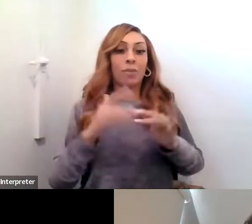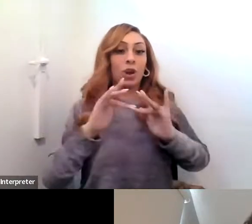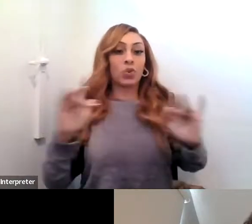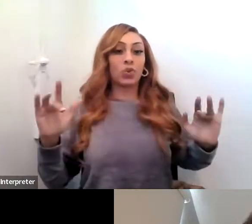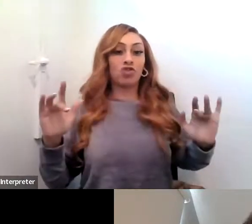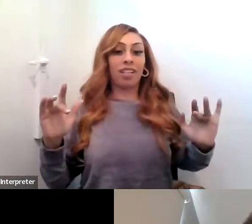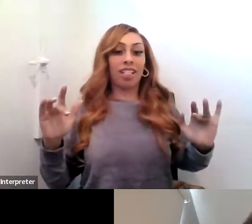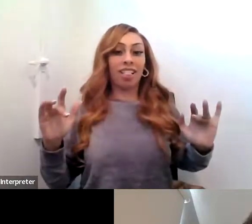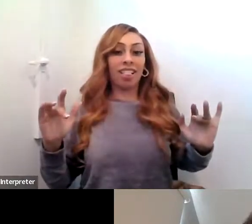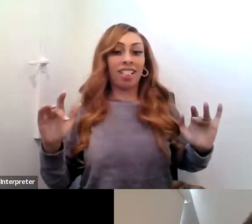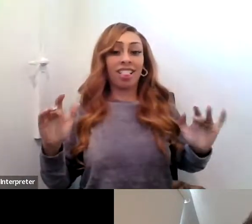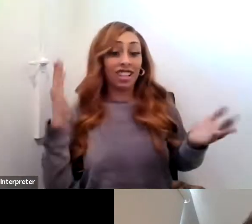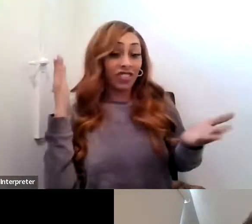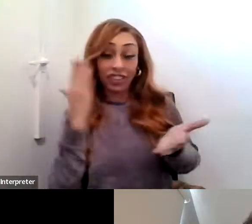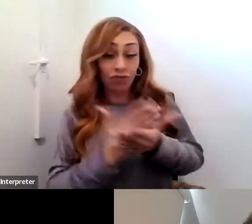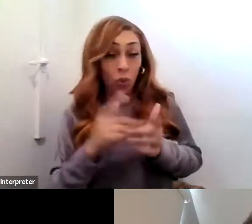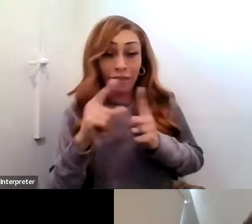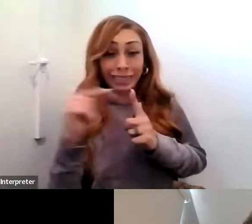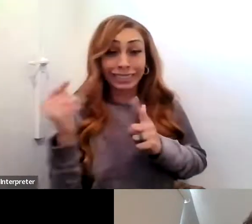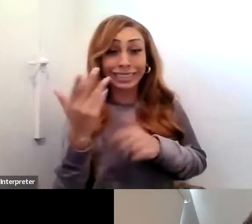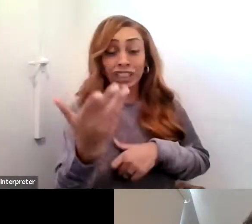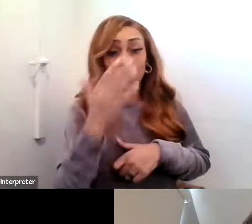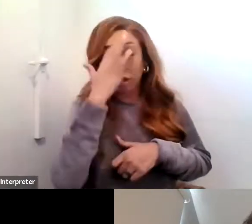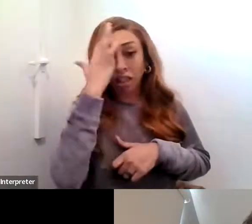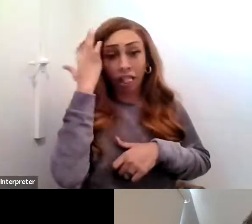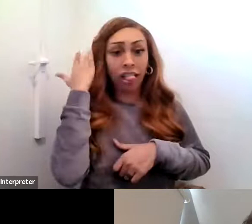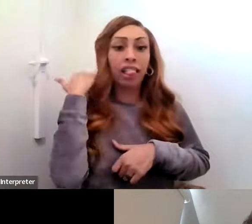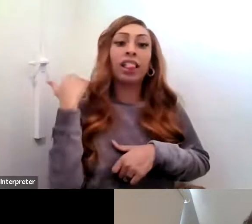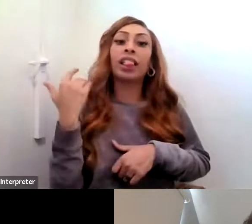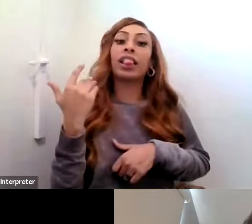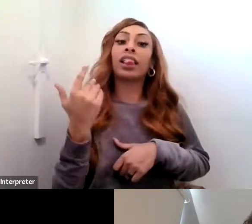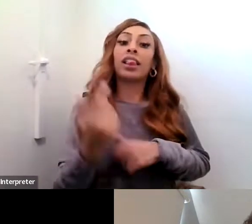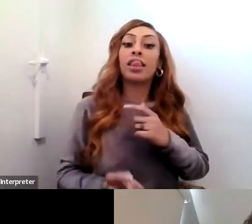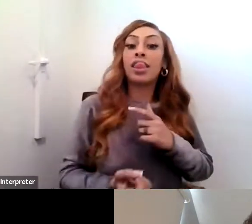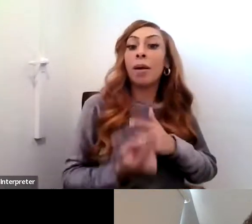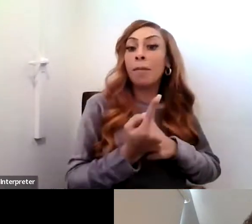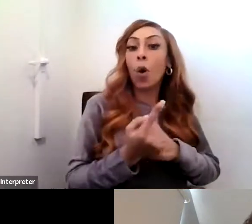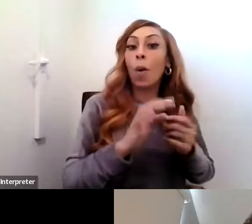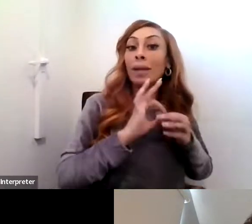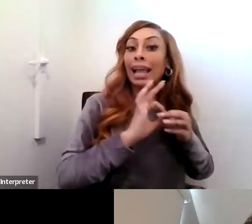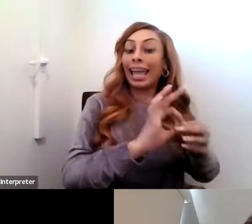and this is just as true for the digital experiences we are creating. From the moment someone starts to engage with us,